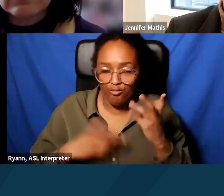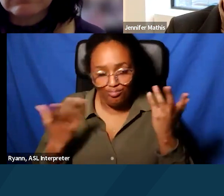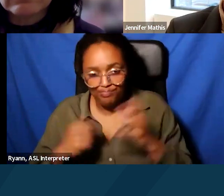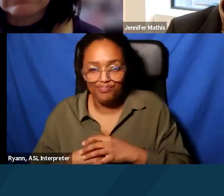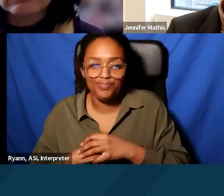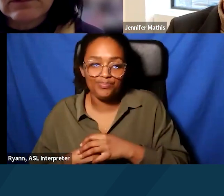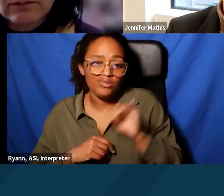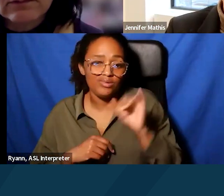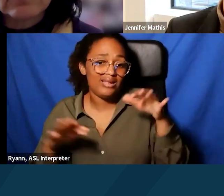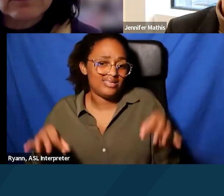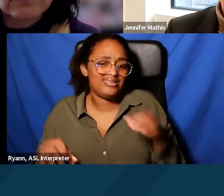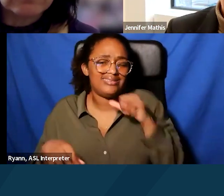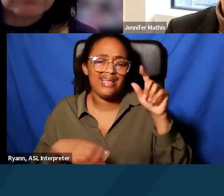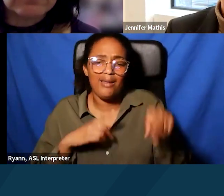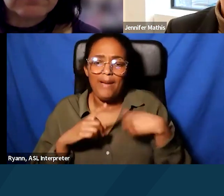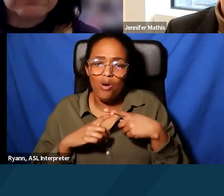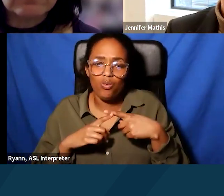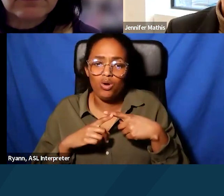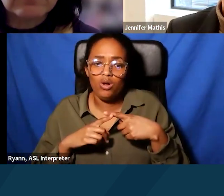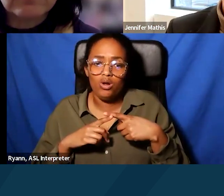that isn't about where you get the care.